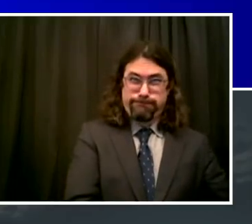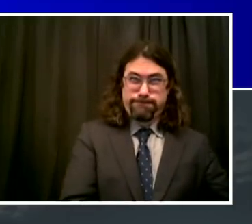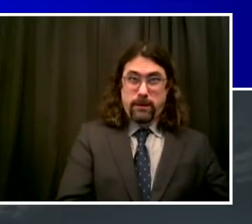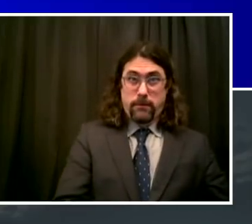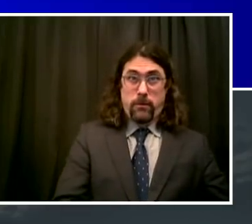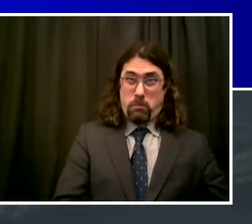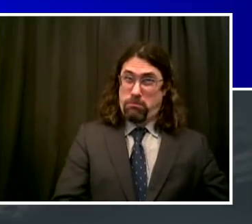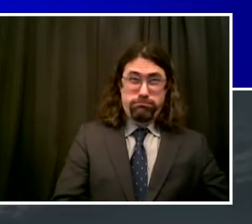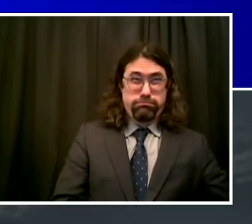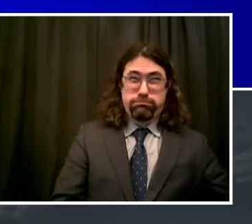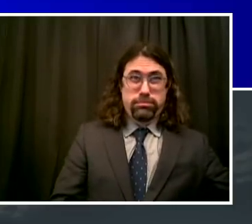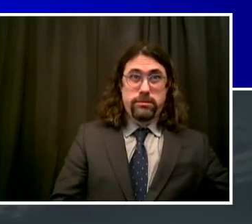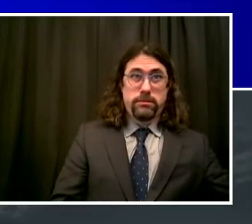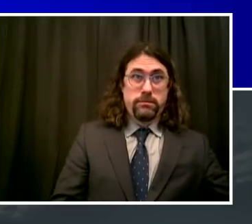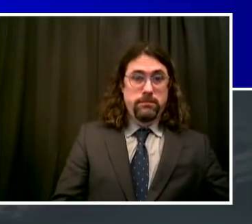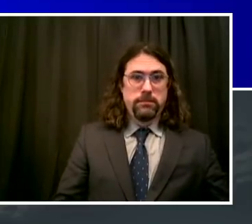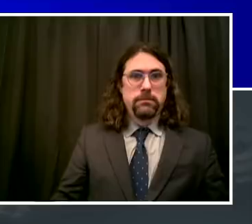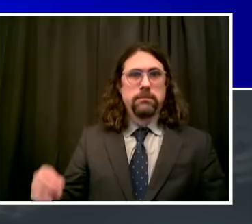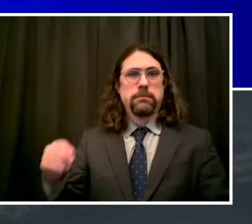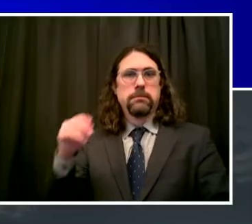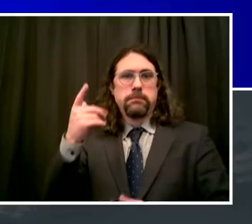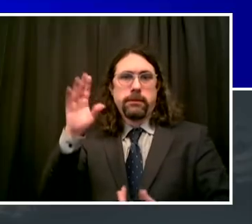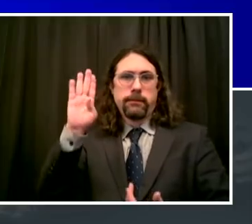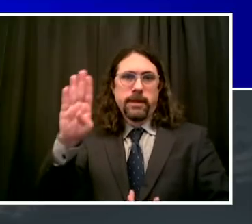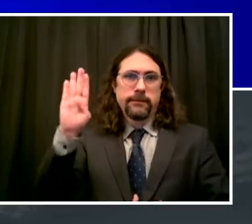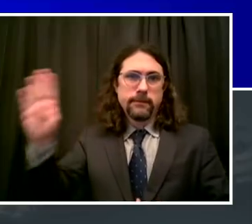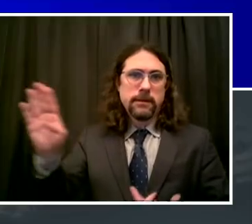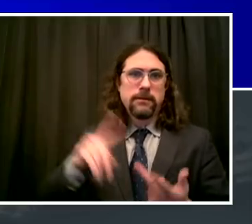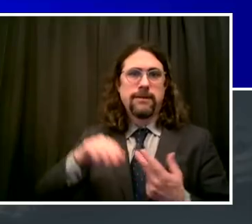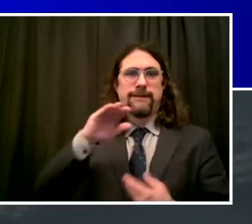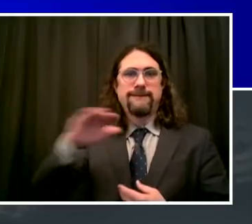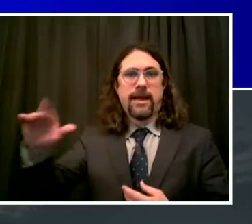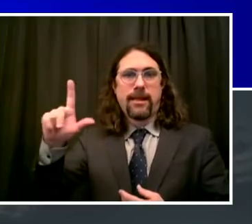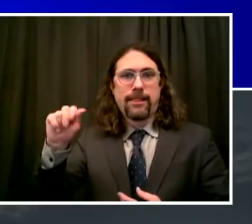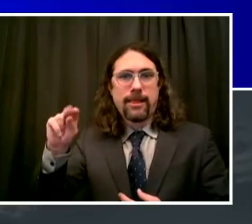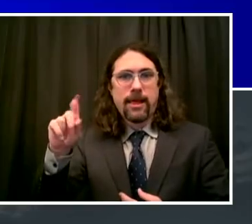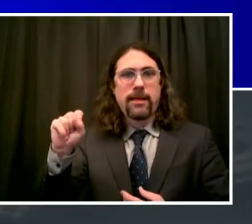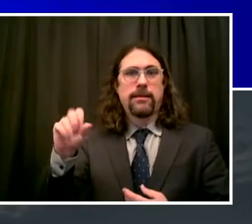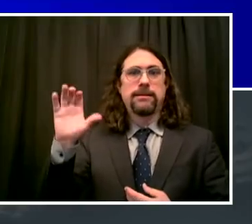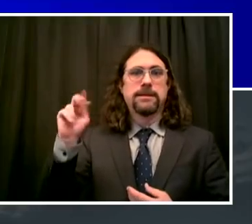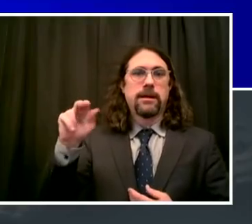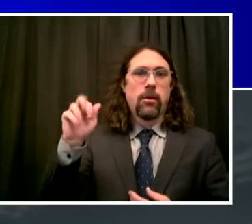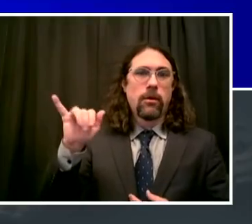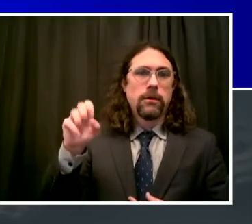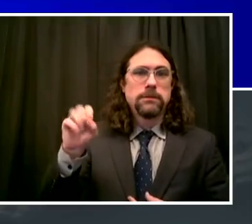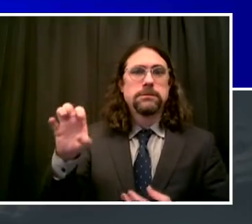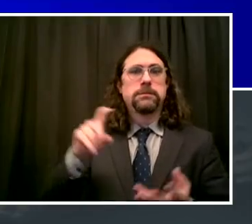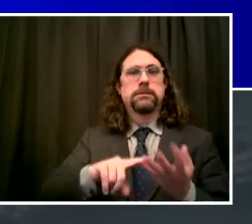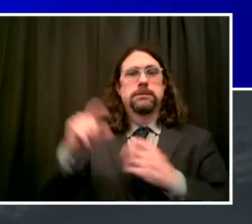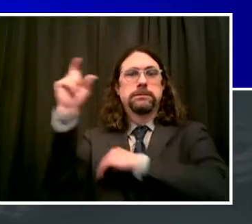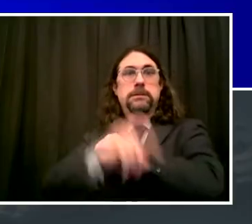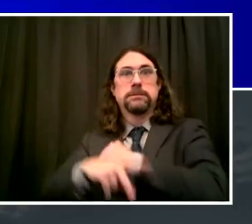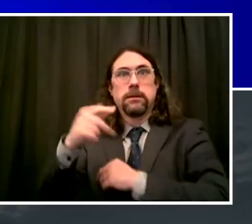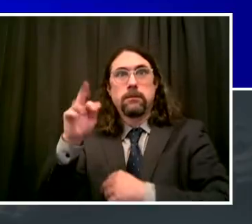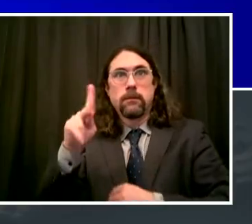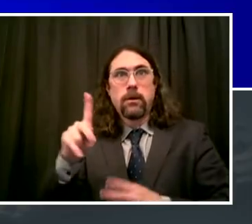EAST NEW YORK AND SUNSET PARK, BUSH